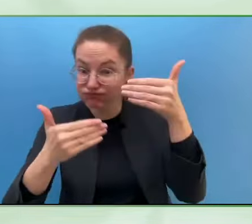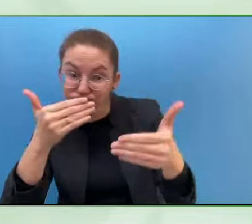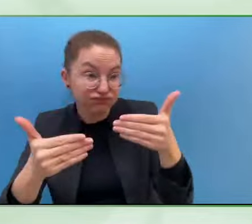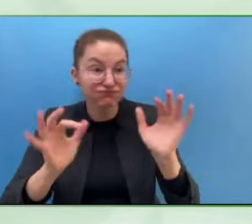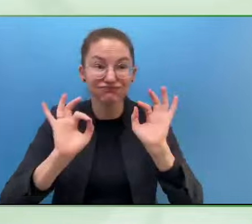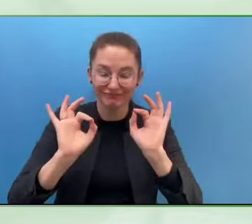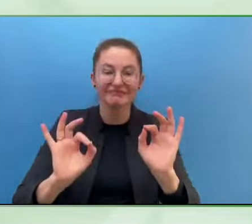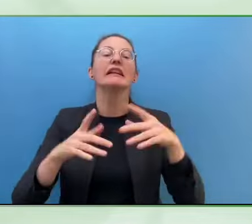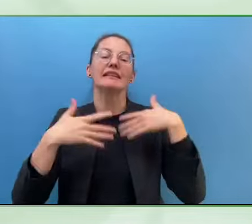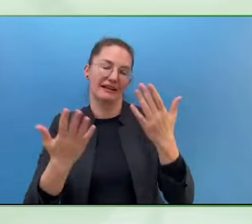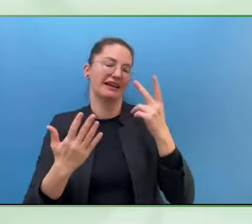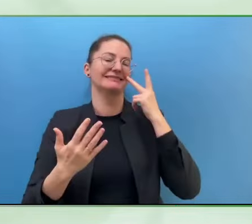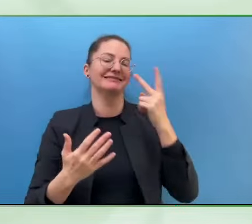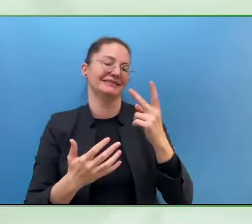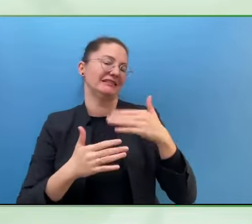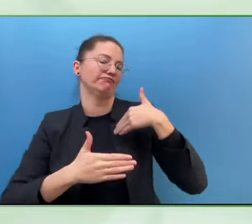when it comes into effect.